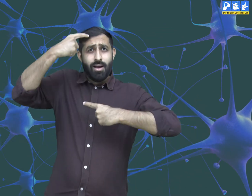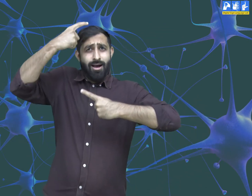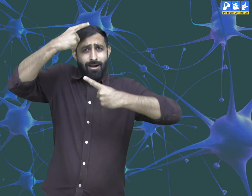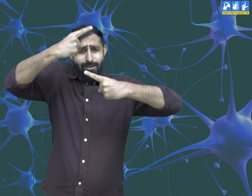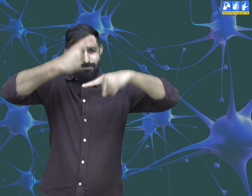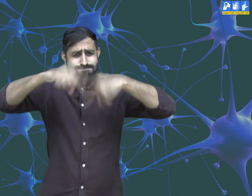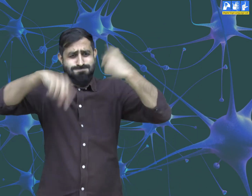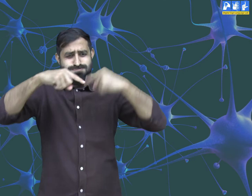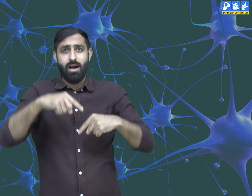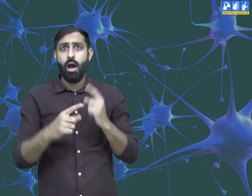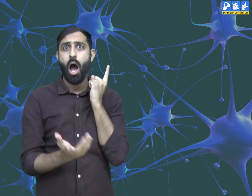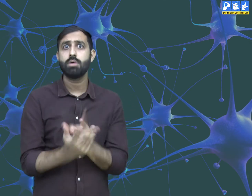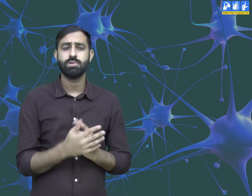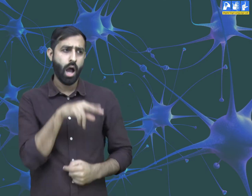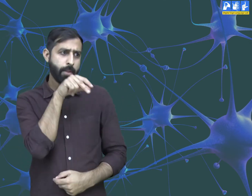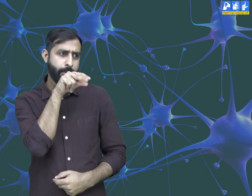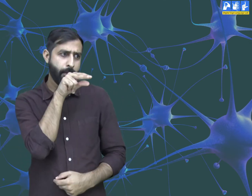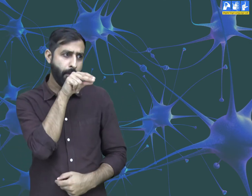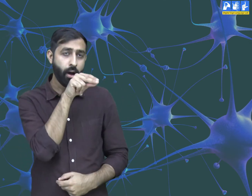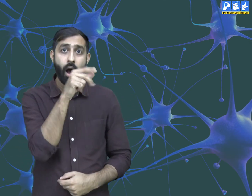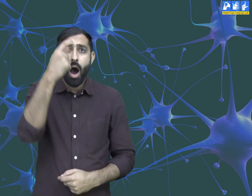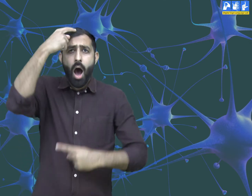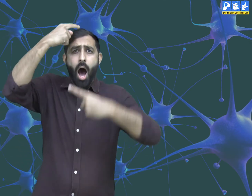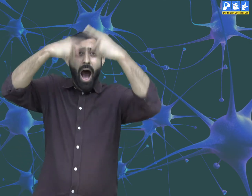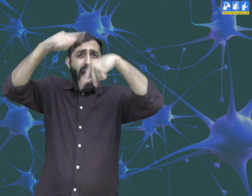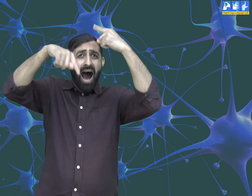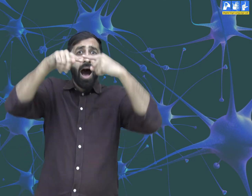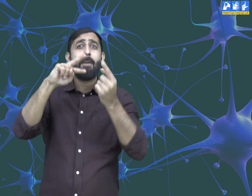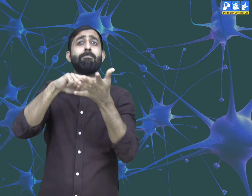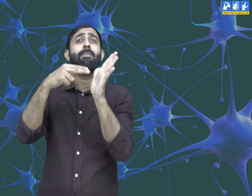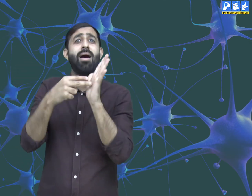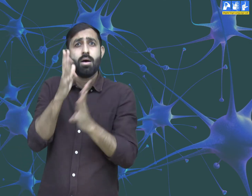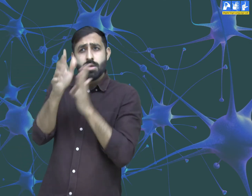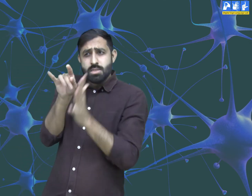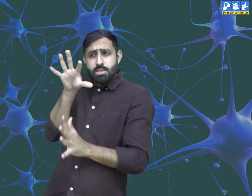and they neutrally and impartially render messages from one language into another.